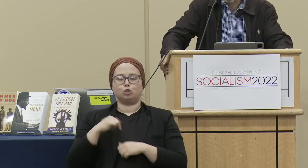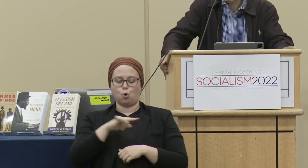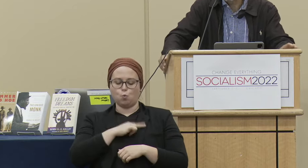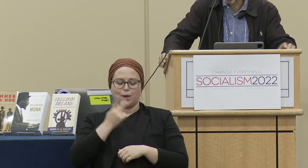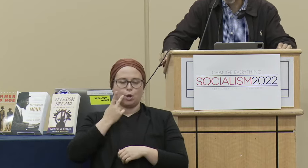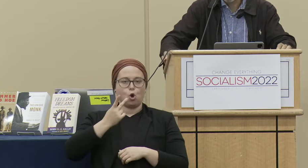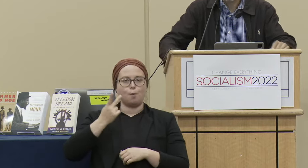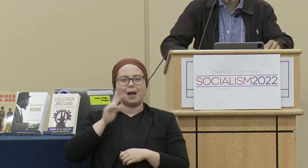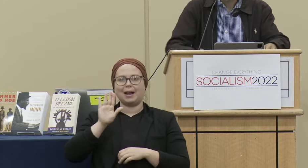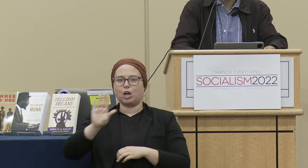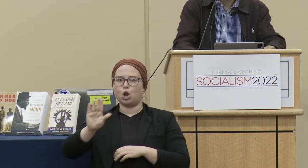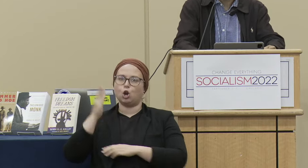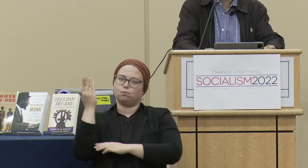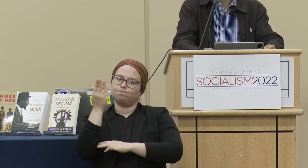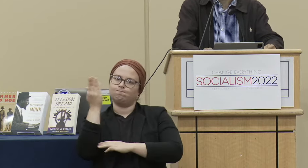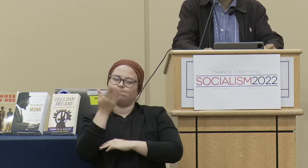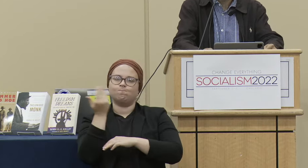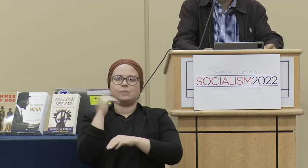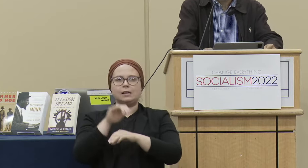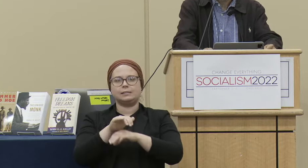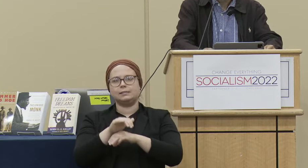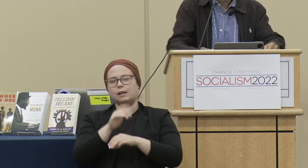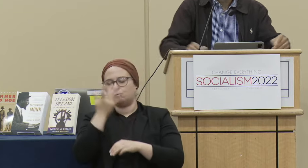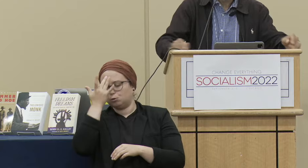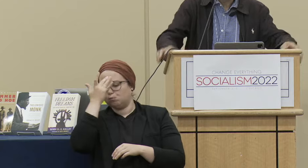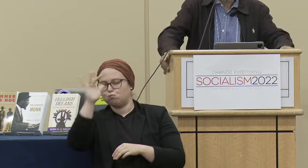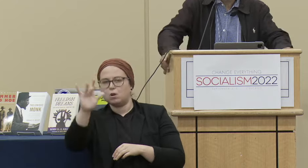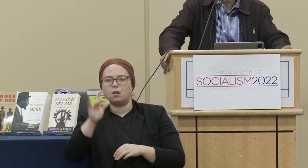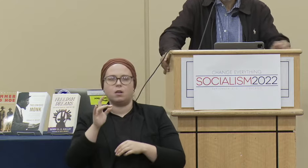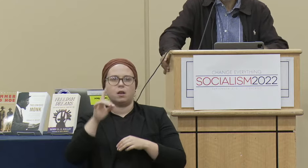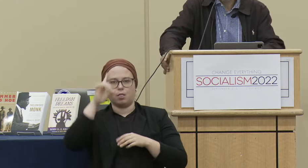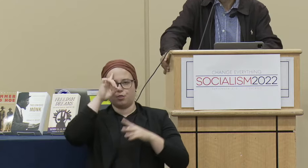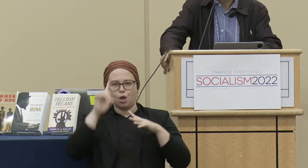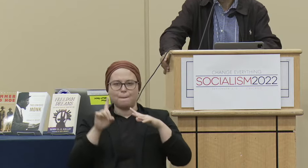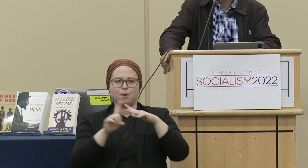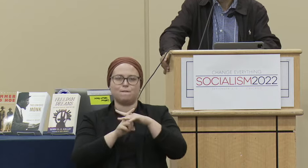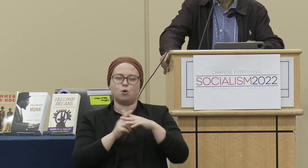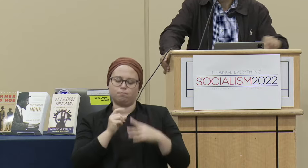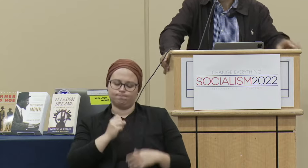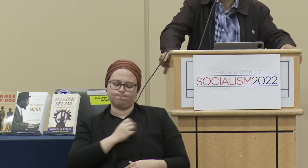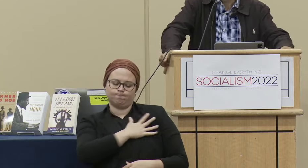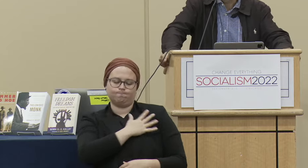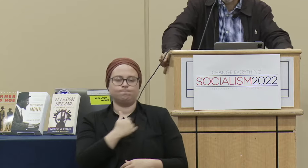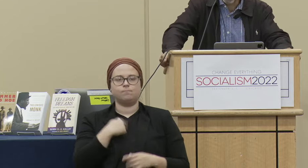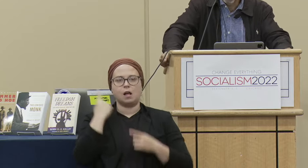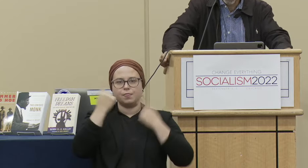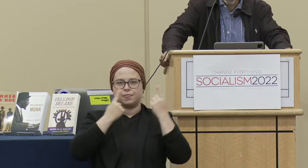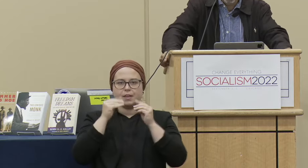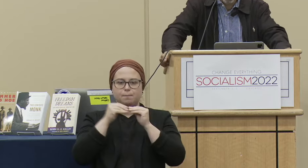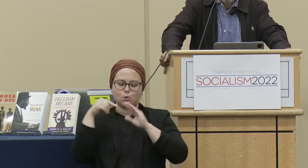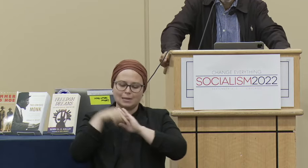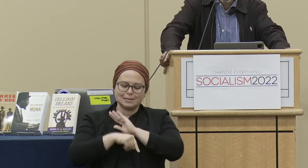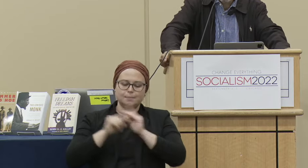day . Enrico, her brilliant keynote, inspiring, compelled